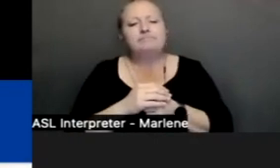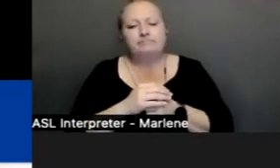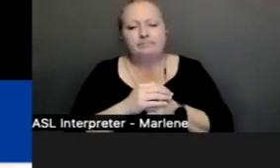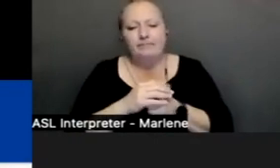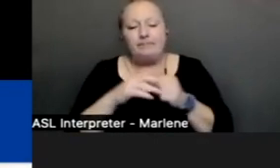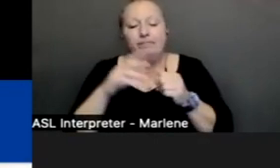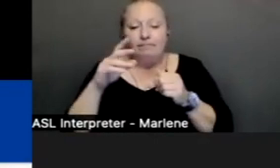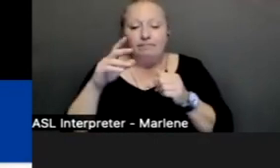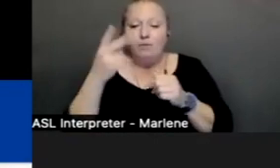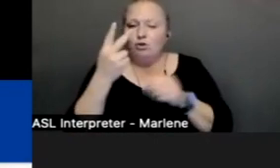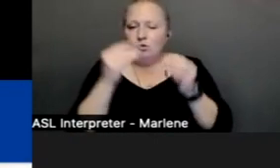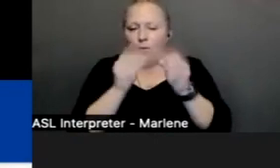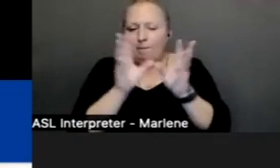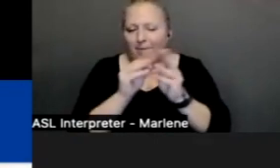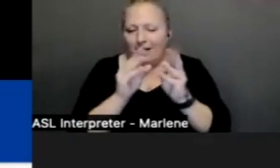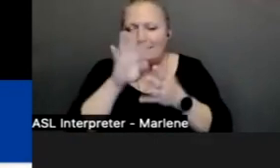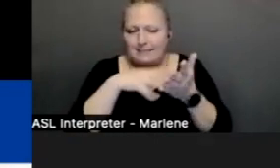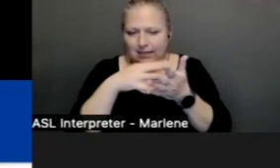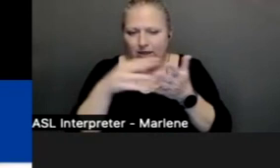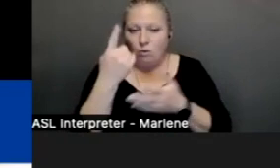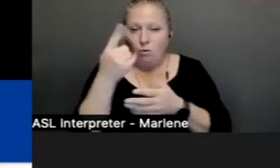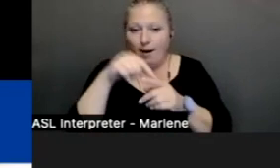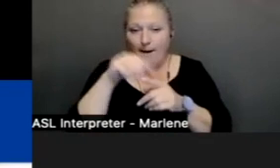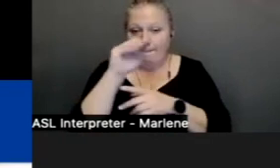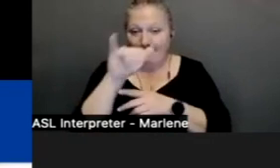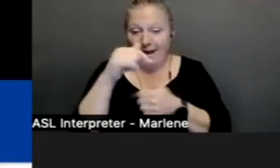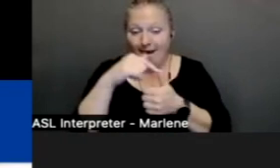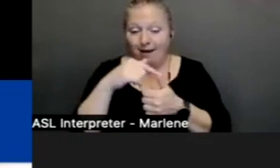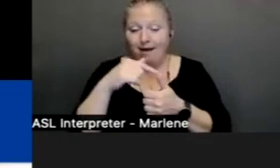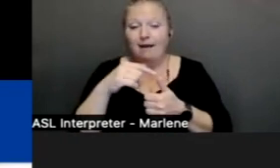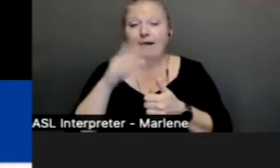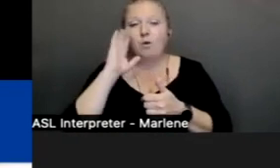We have two more meetings that are scheduled. We have one in May and we're going to be focusing